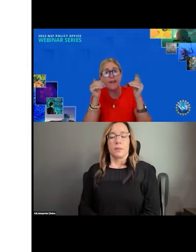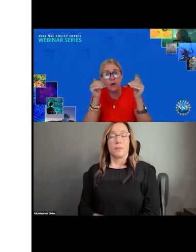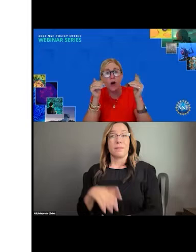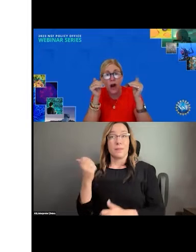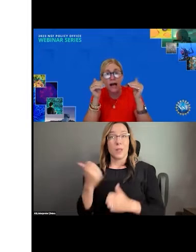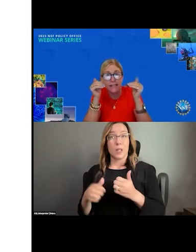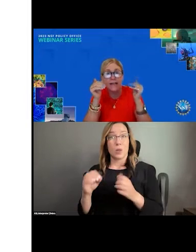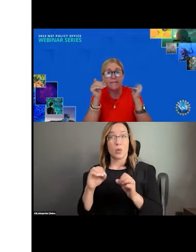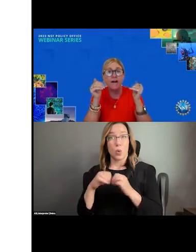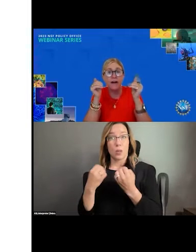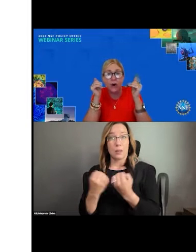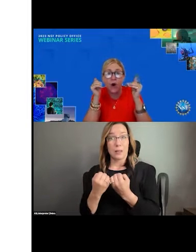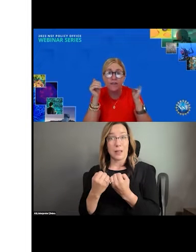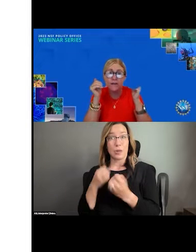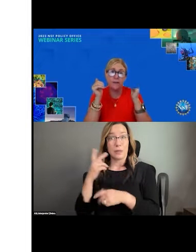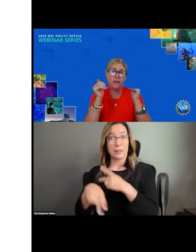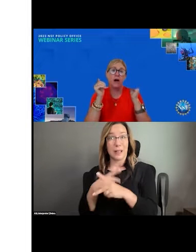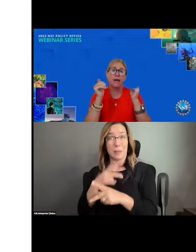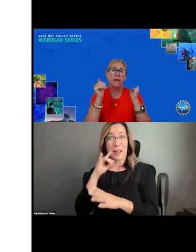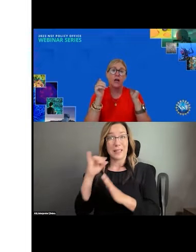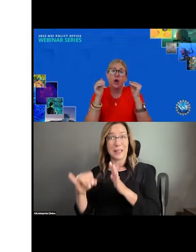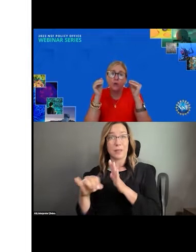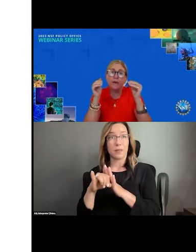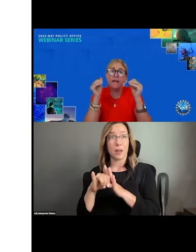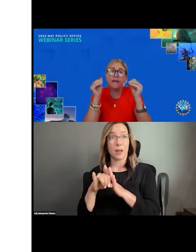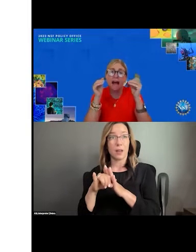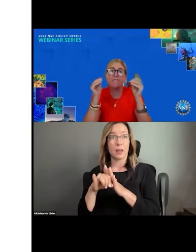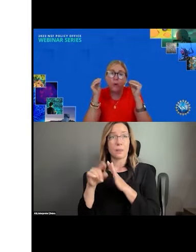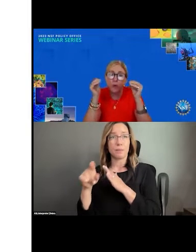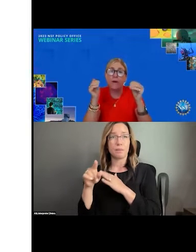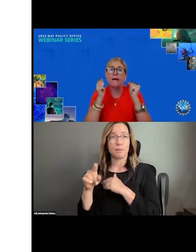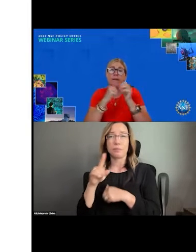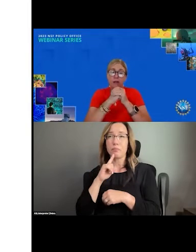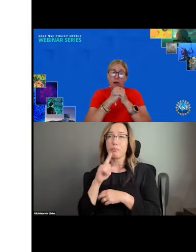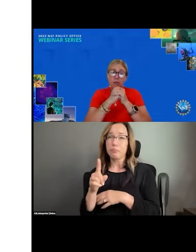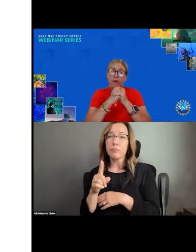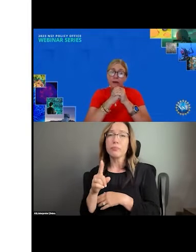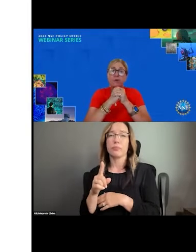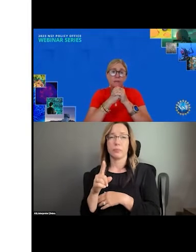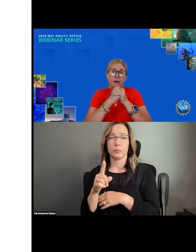that are identified on this slide really have parameters